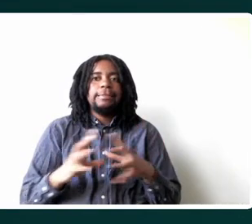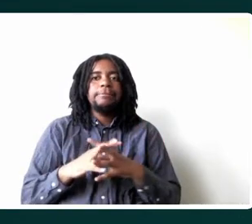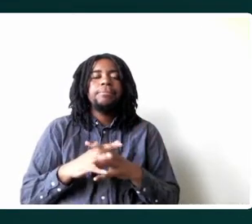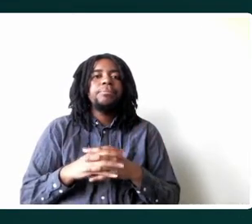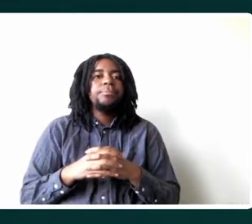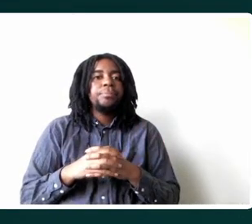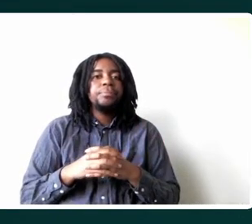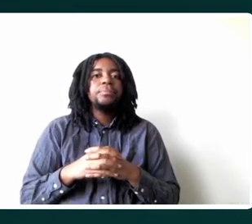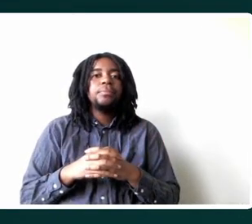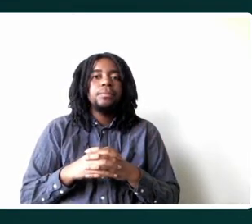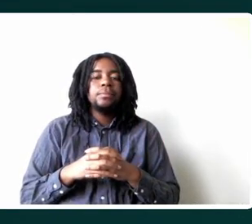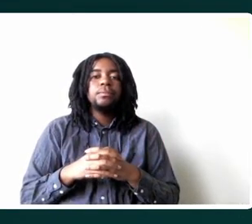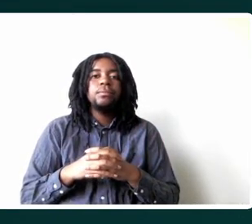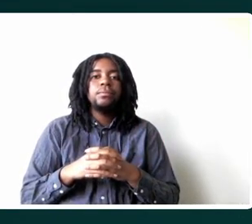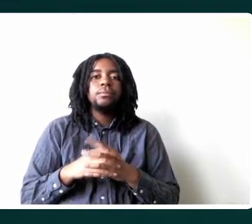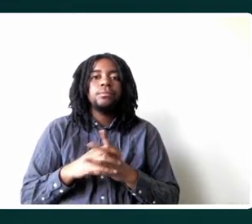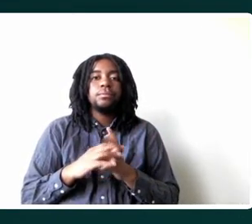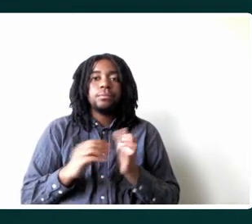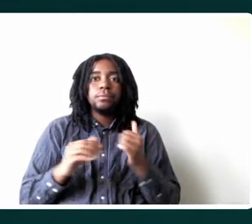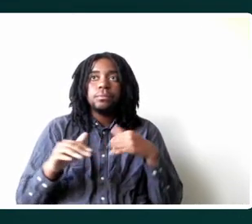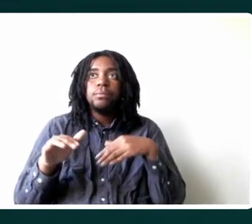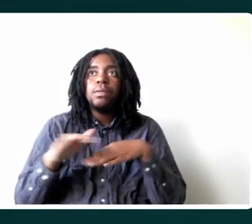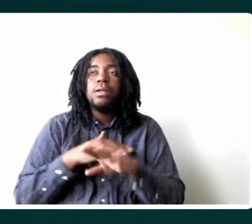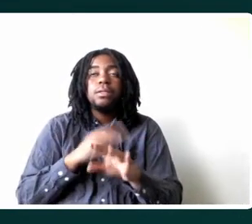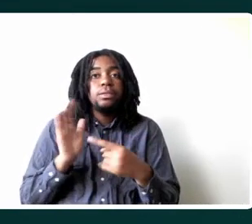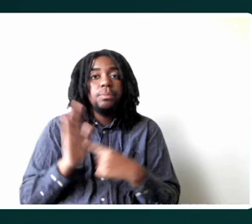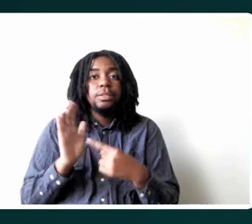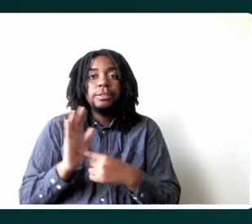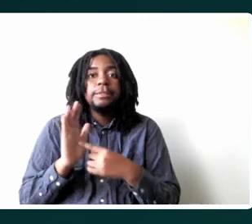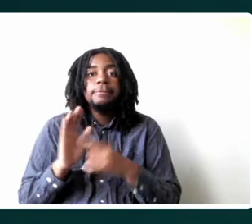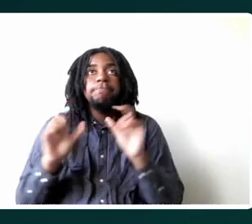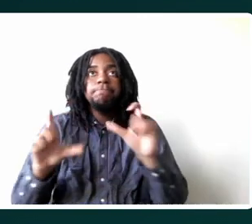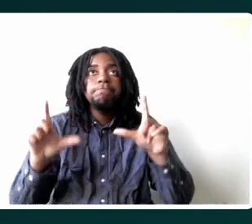And so, as you enter the exhibition, you come across this recreation of a